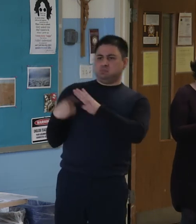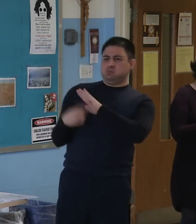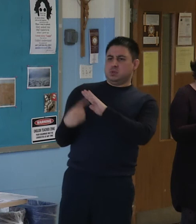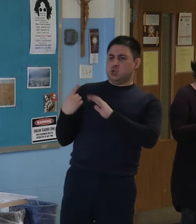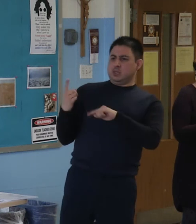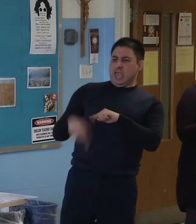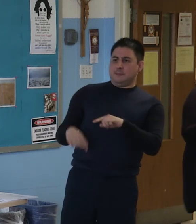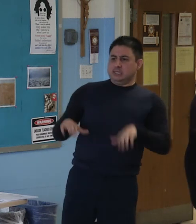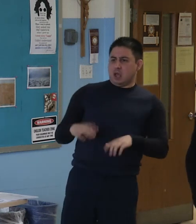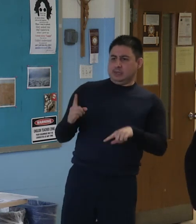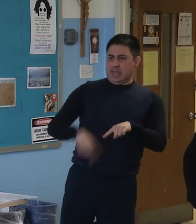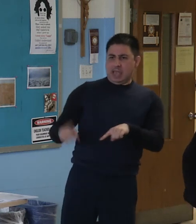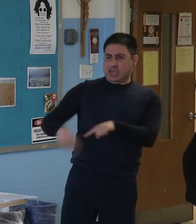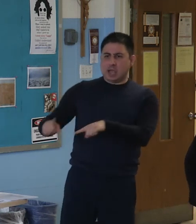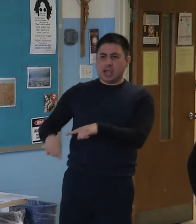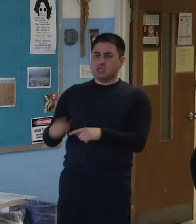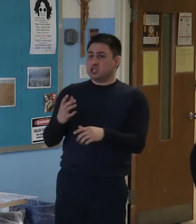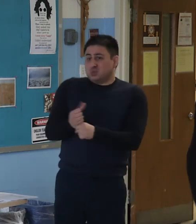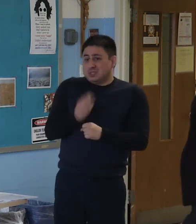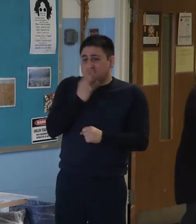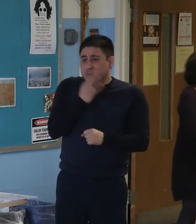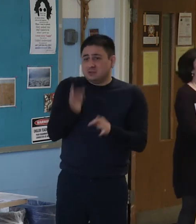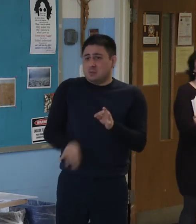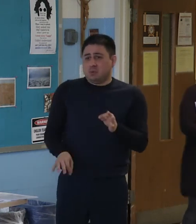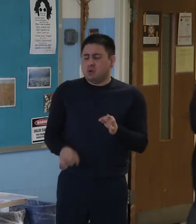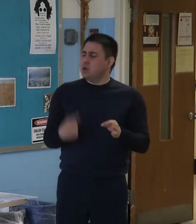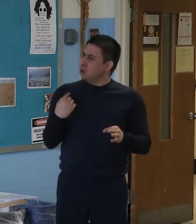that point, about receiving the Eucharist, and we're saying, "well, yes this